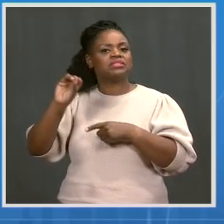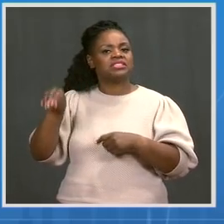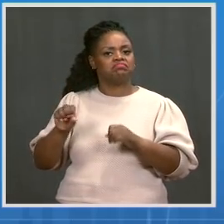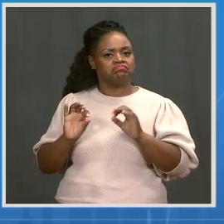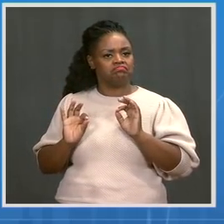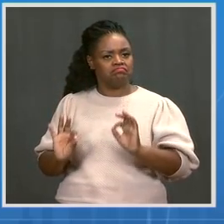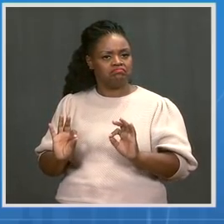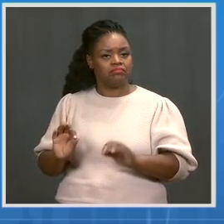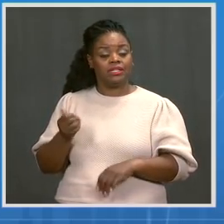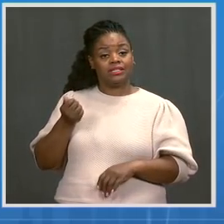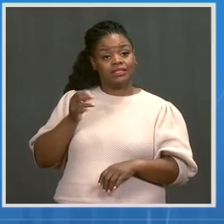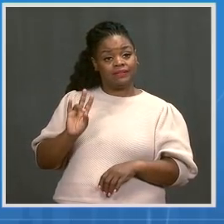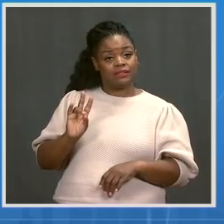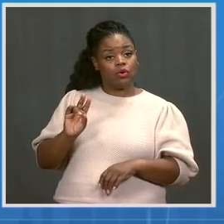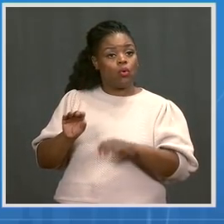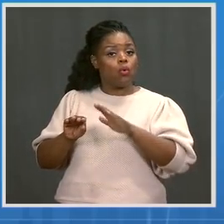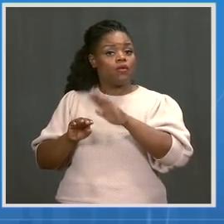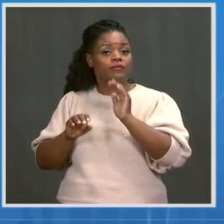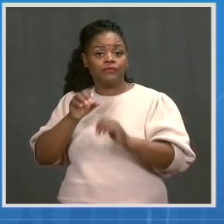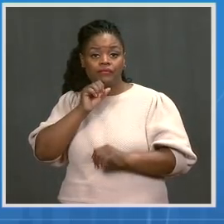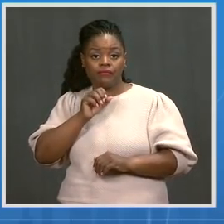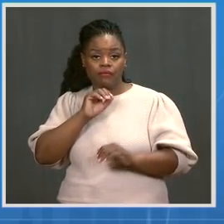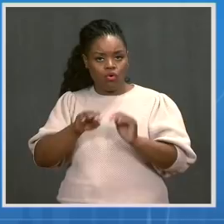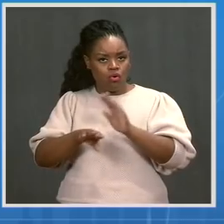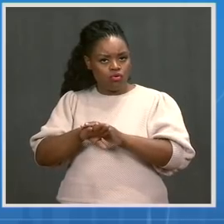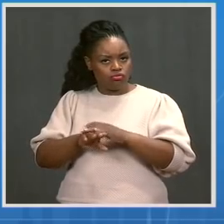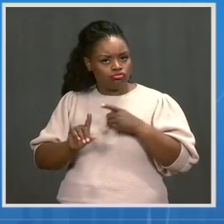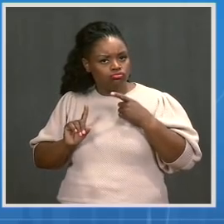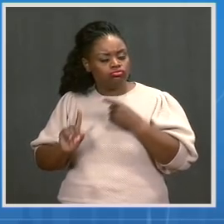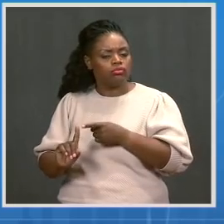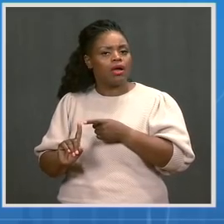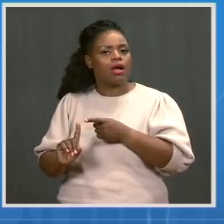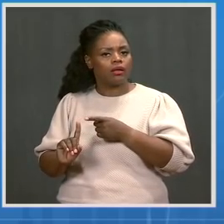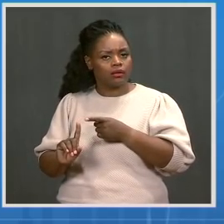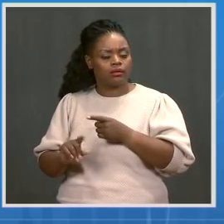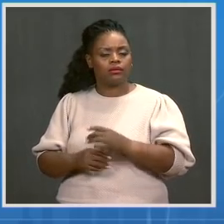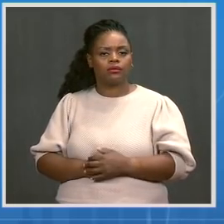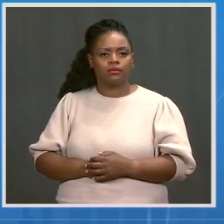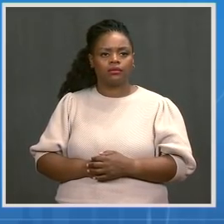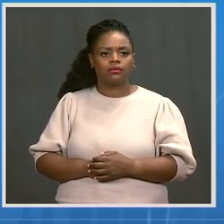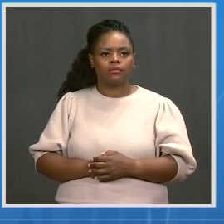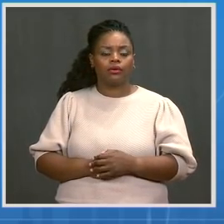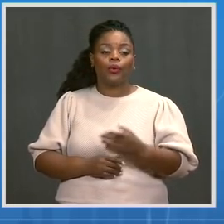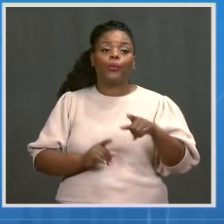and over once the data for the July 4th holiday weekend is fully in.